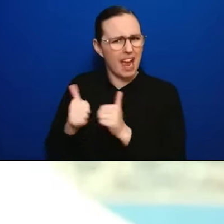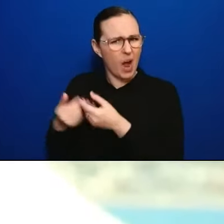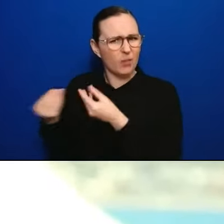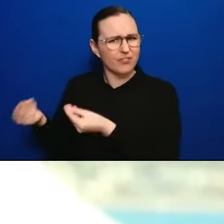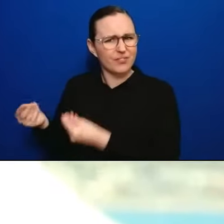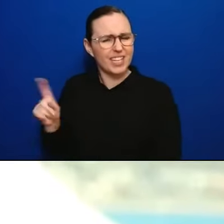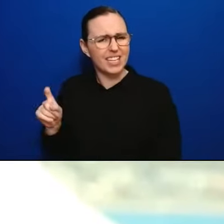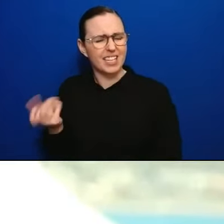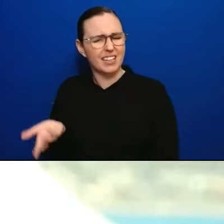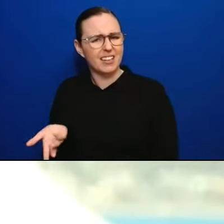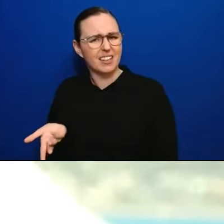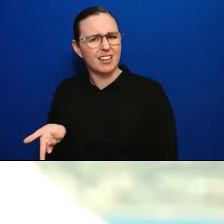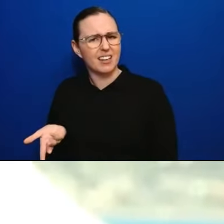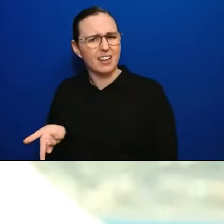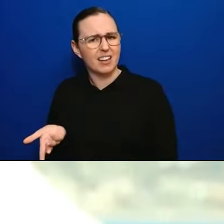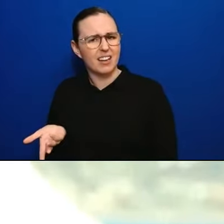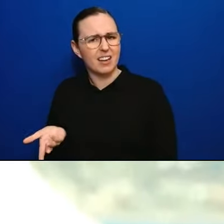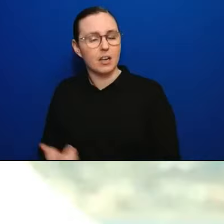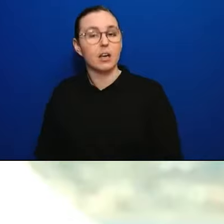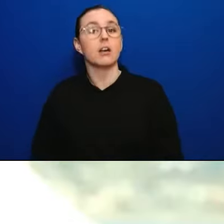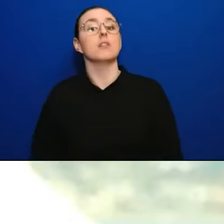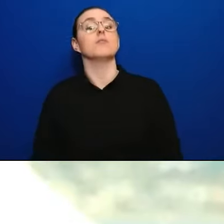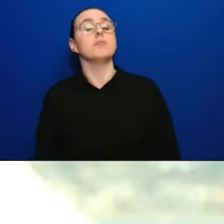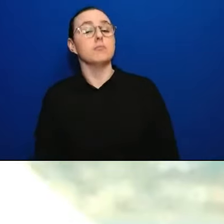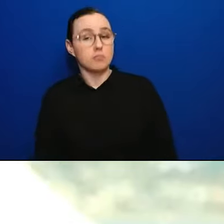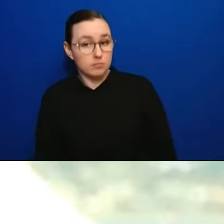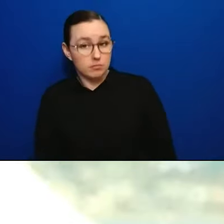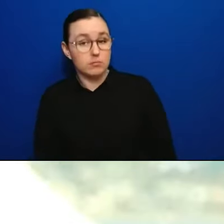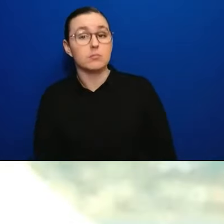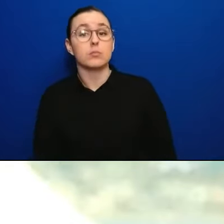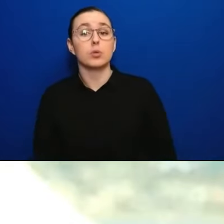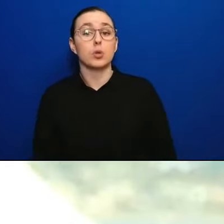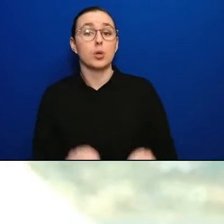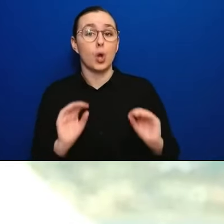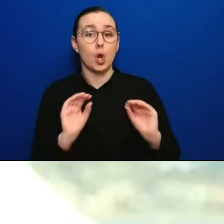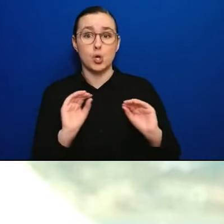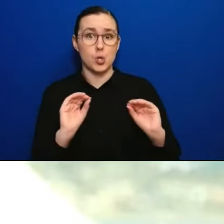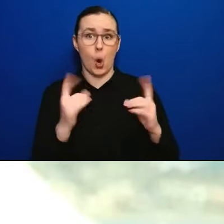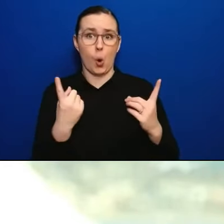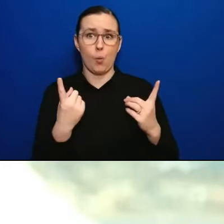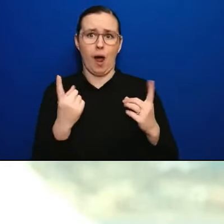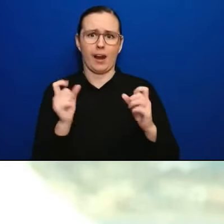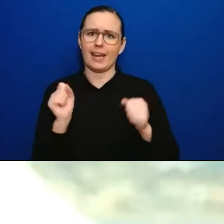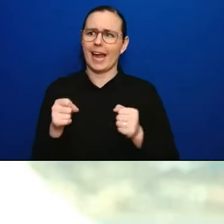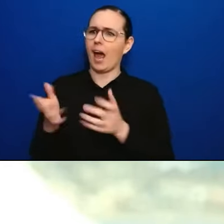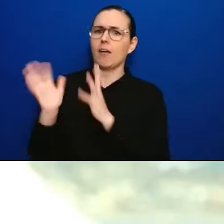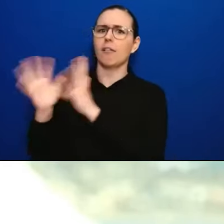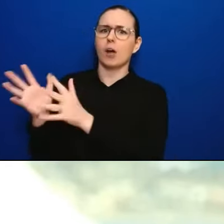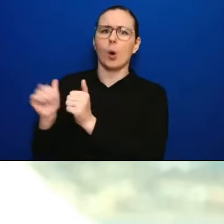patients are asked to do this and what happens if patients don't have family that can come in and feed them.